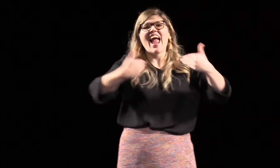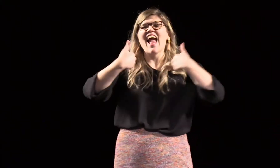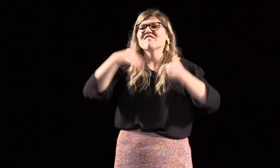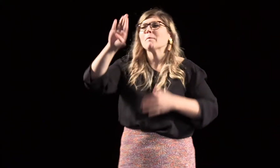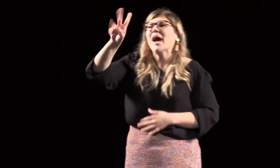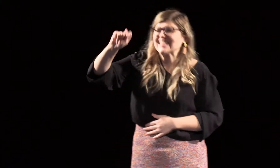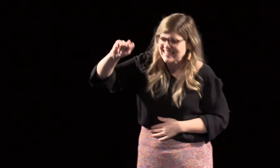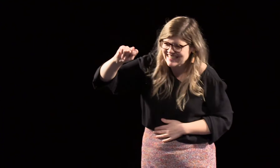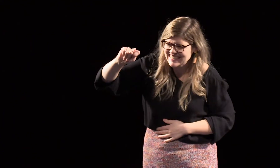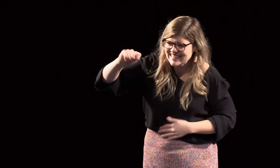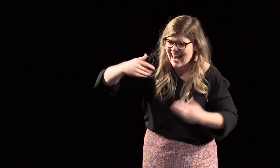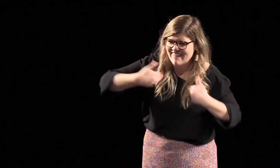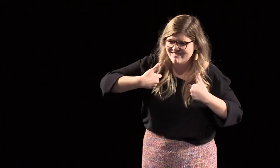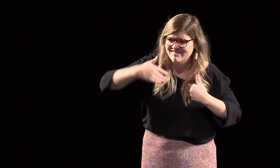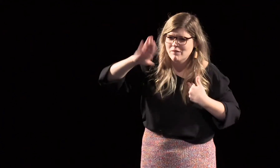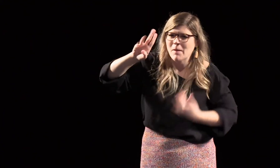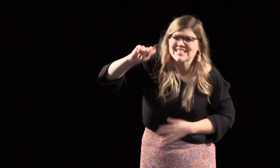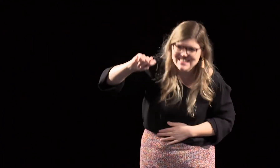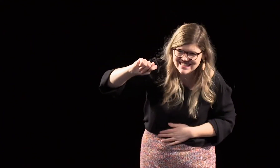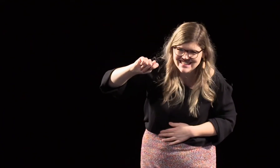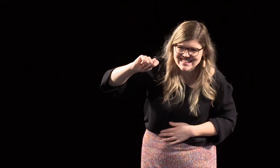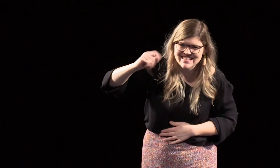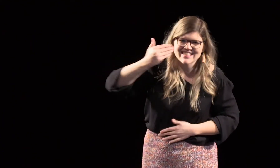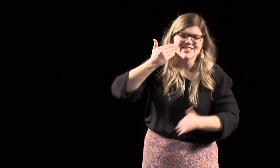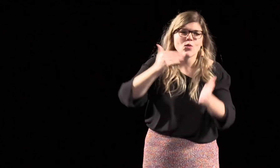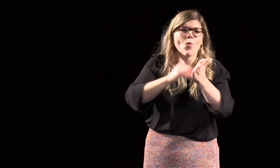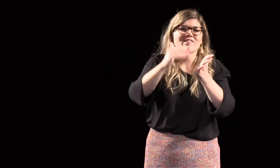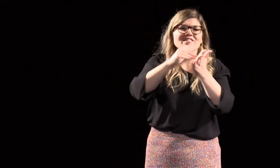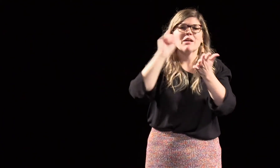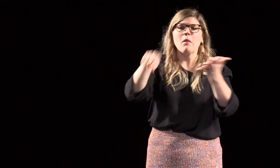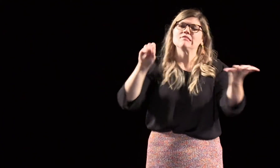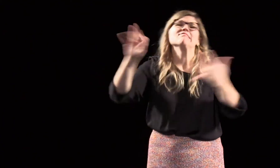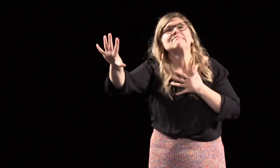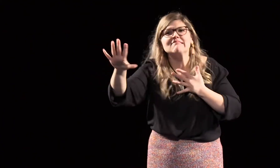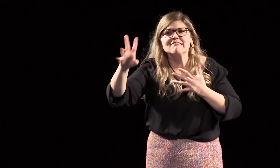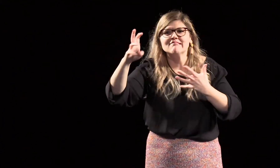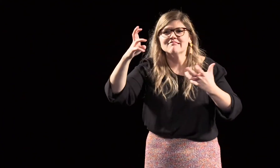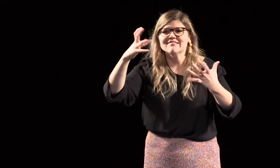Now, we have a "but." There is a "but" that often happens.